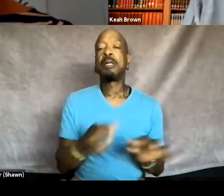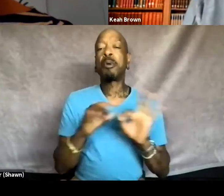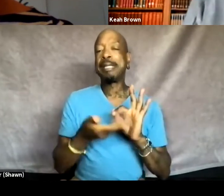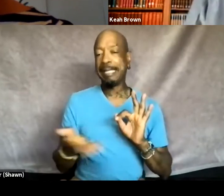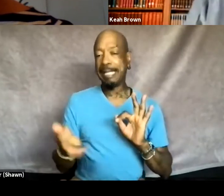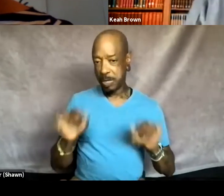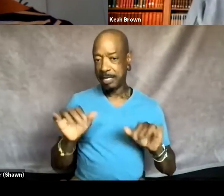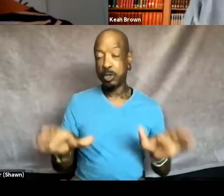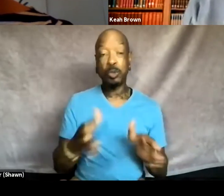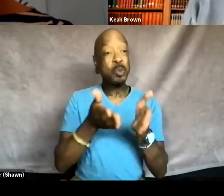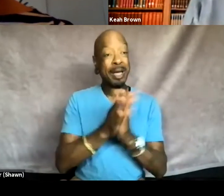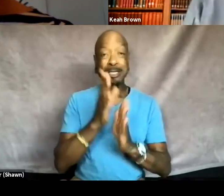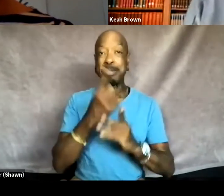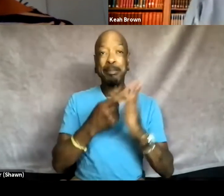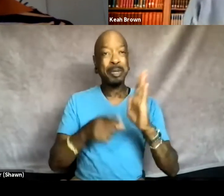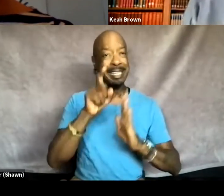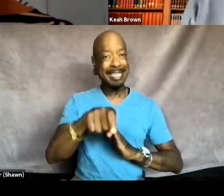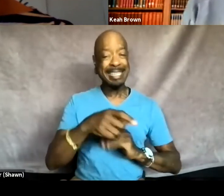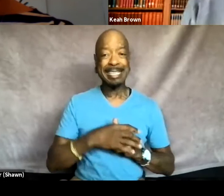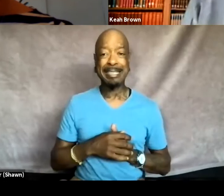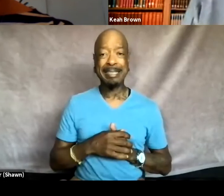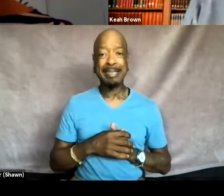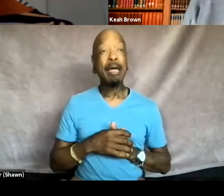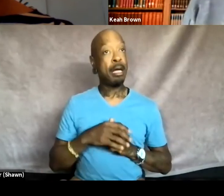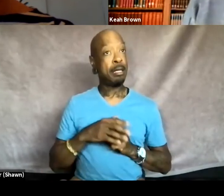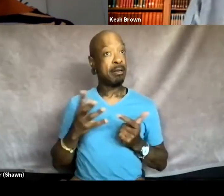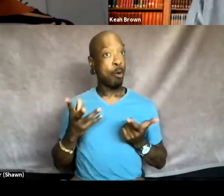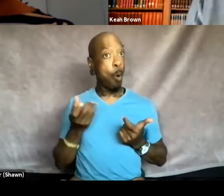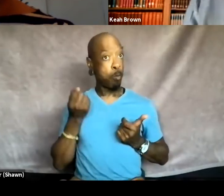be specific and I'll tell you and then give them that.